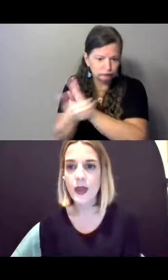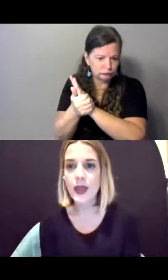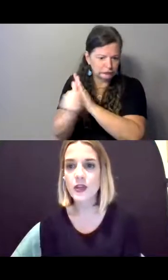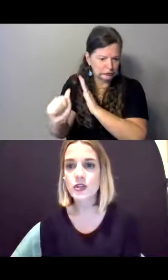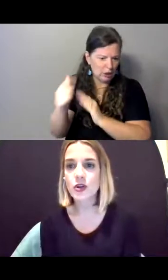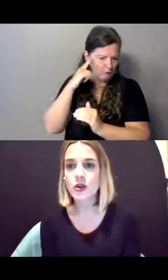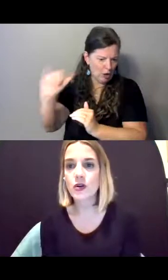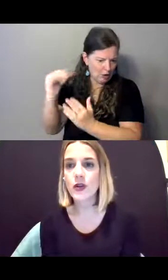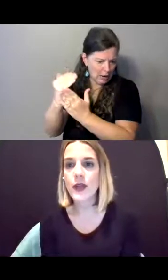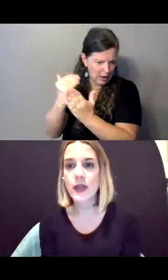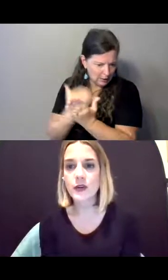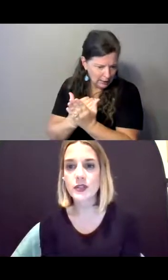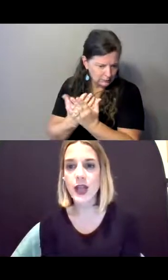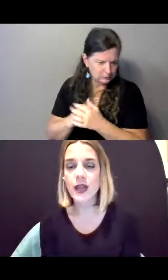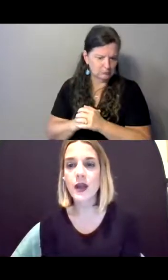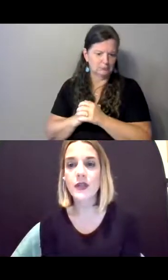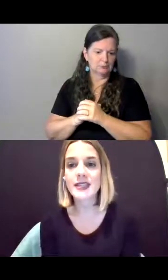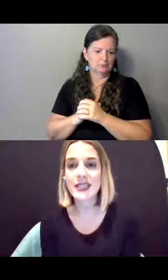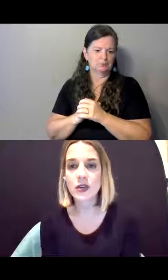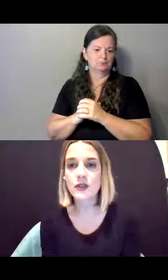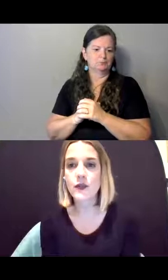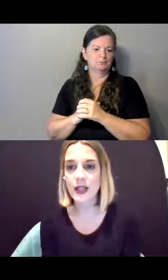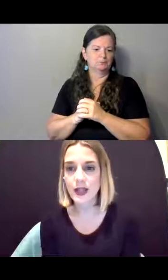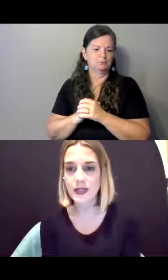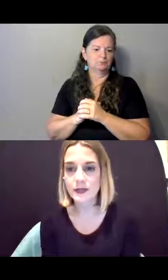and making sure that they understand the skills for that lesson